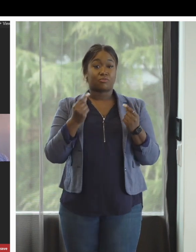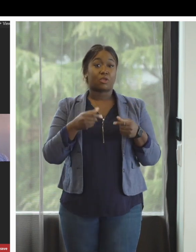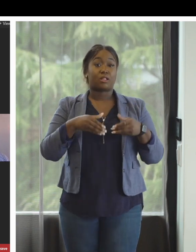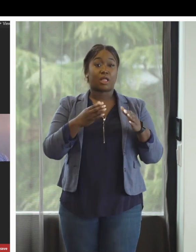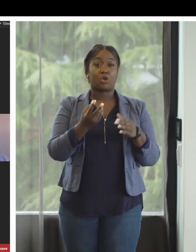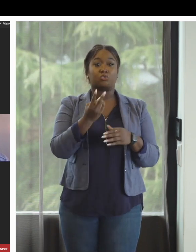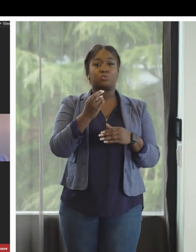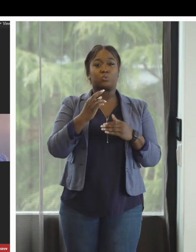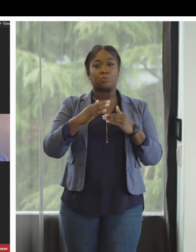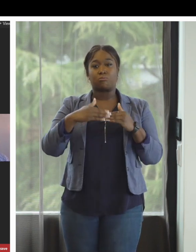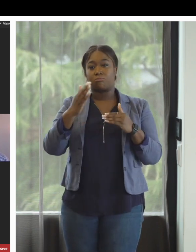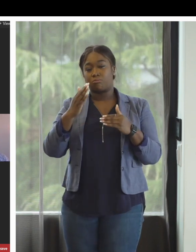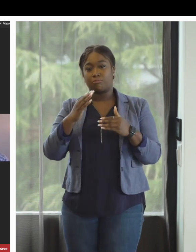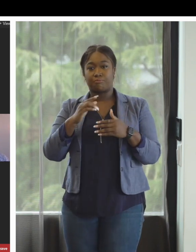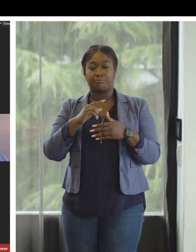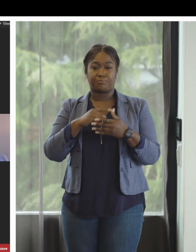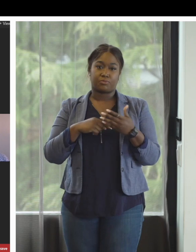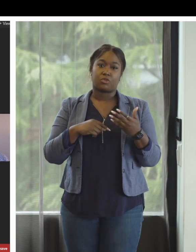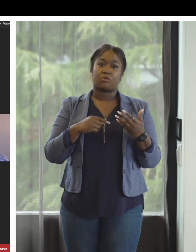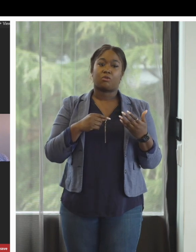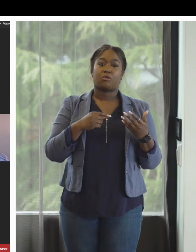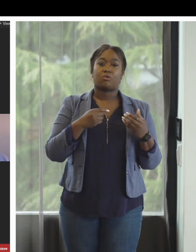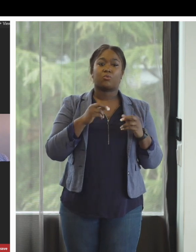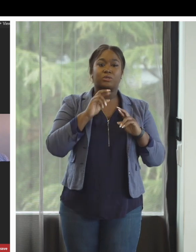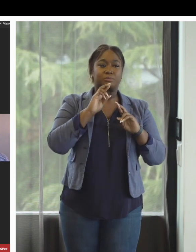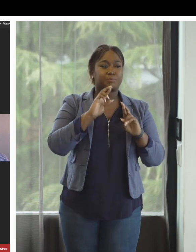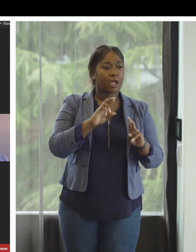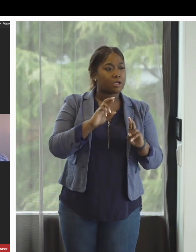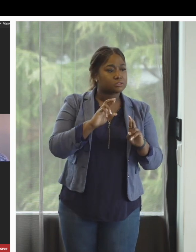responsive transportation providers to electronically share